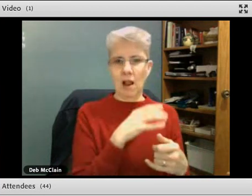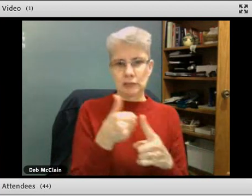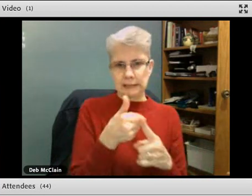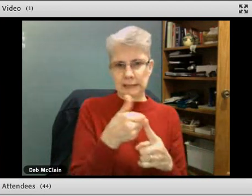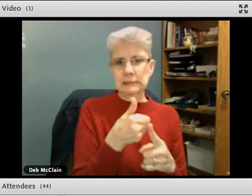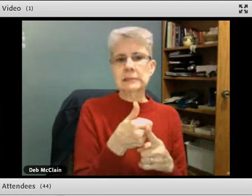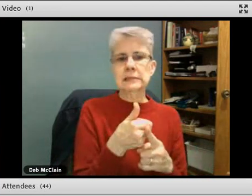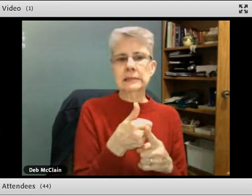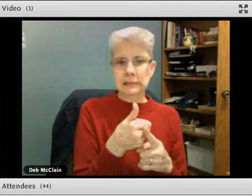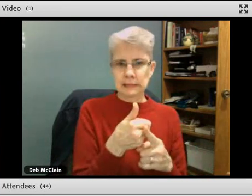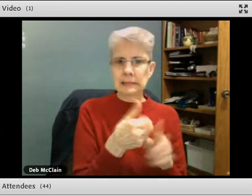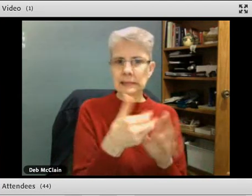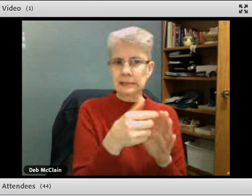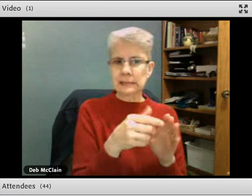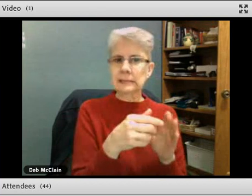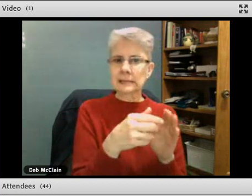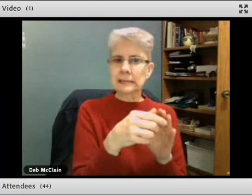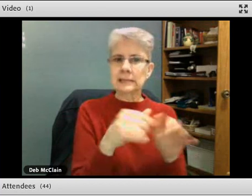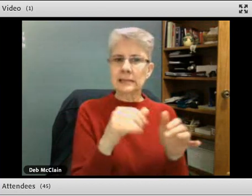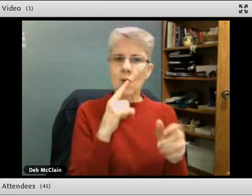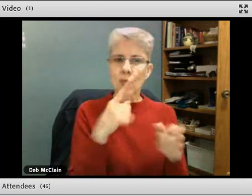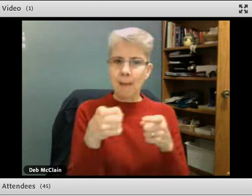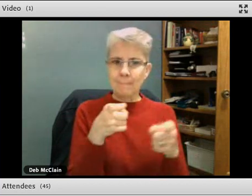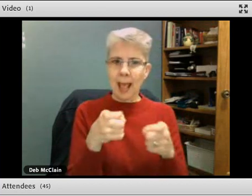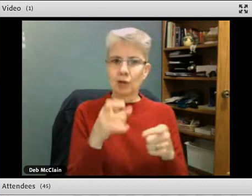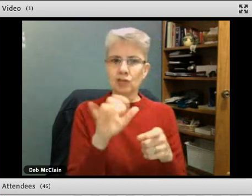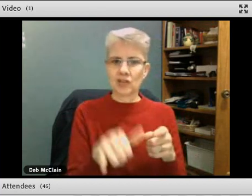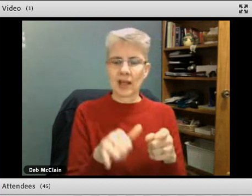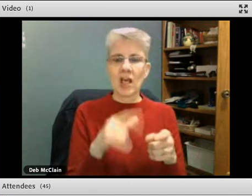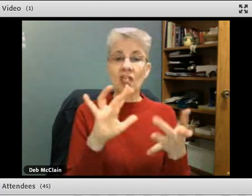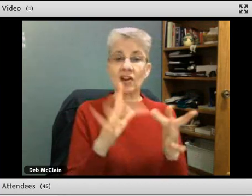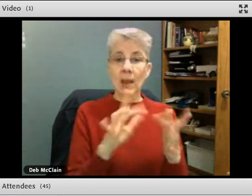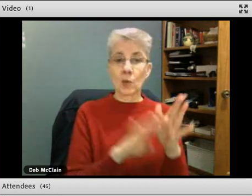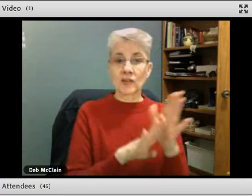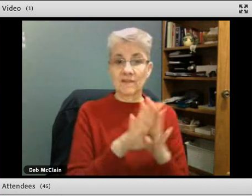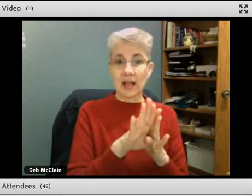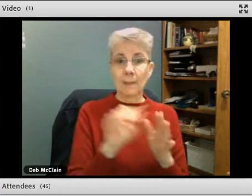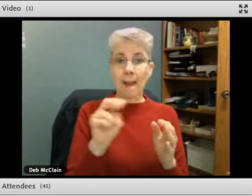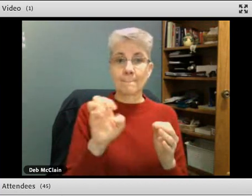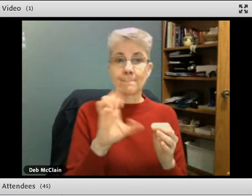and so it's managed by the Library of Congress' Network Development and MARC Standards Office,